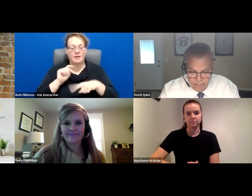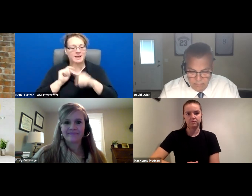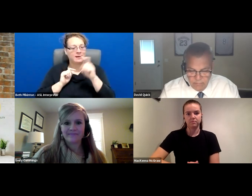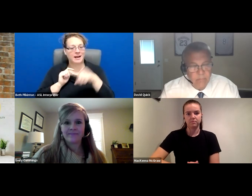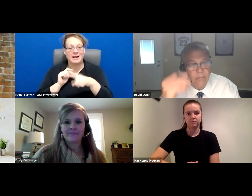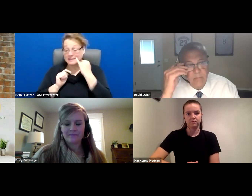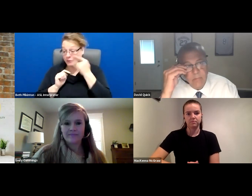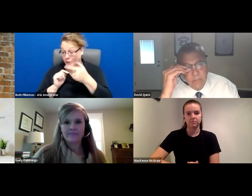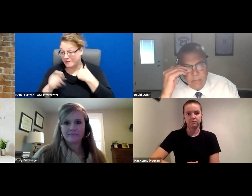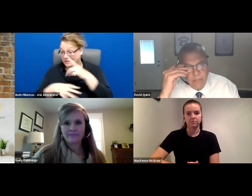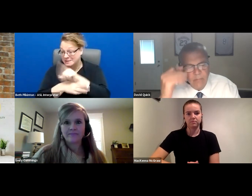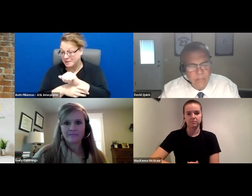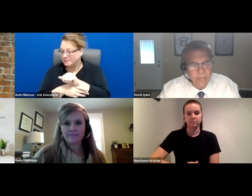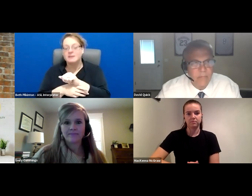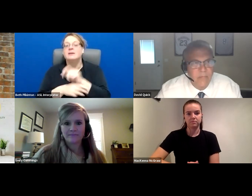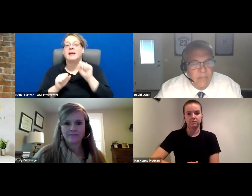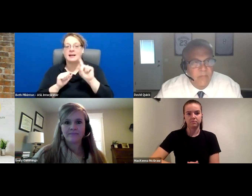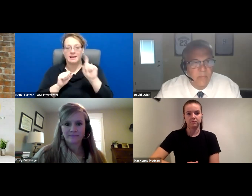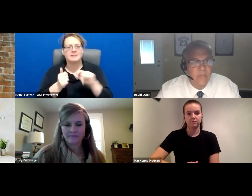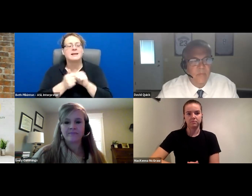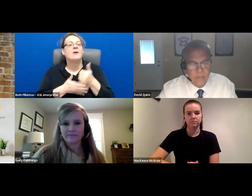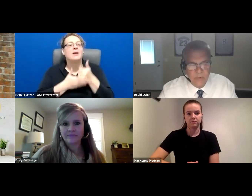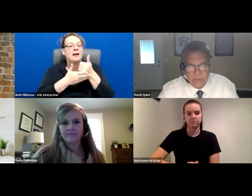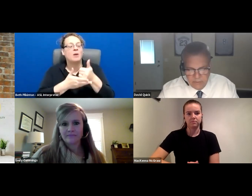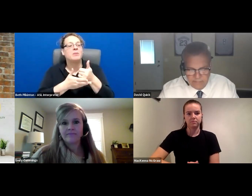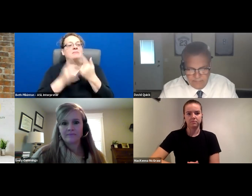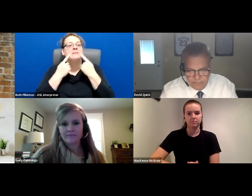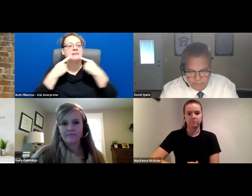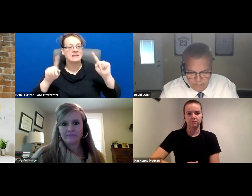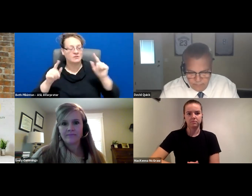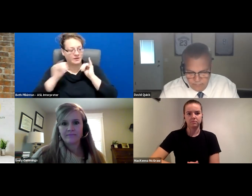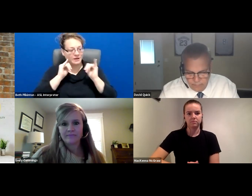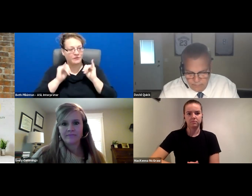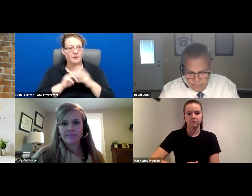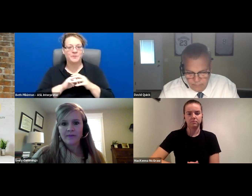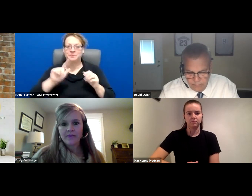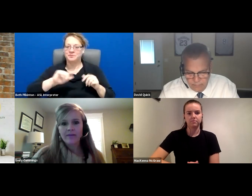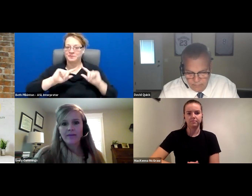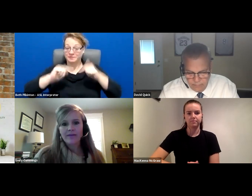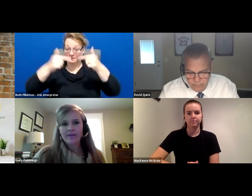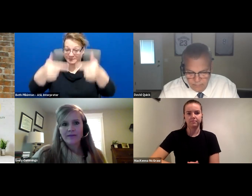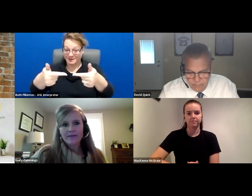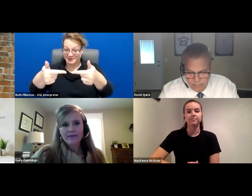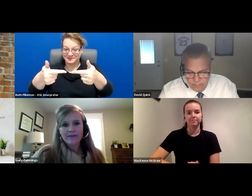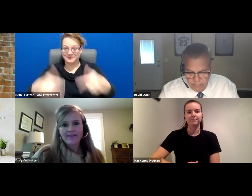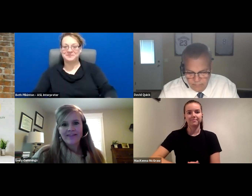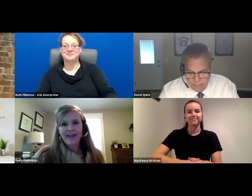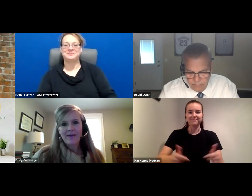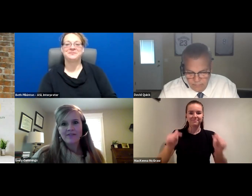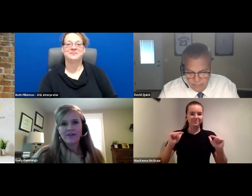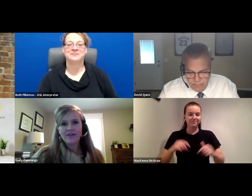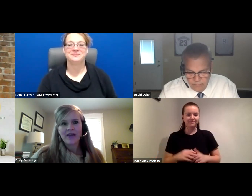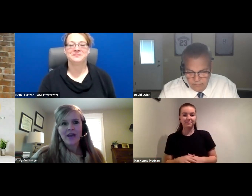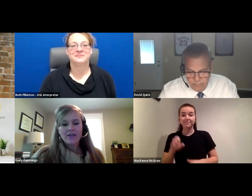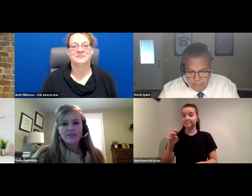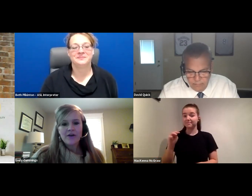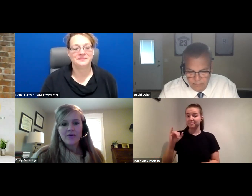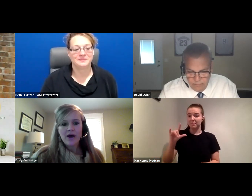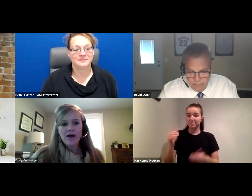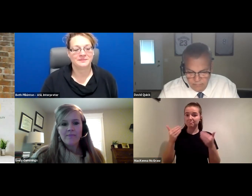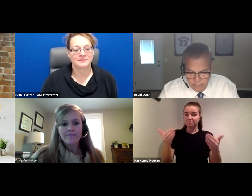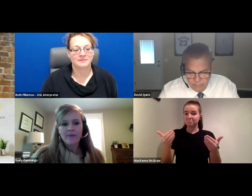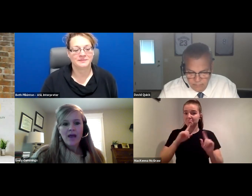Sometimes we know people need an accommodation, sometimes we don't.